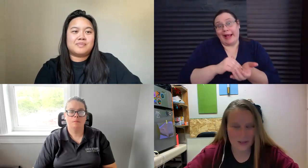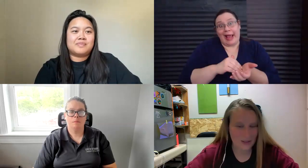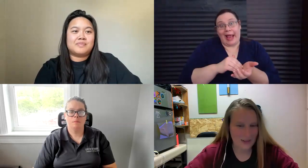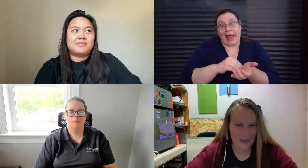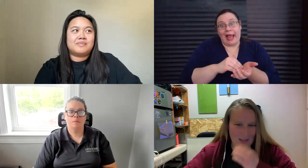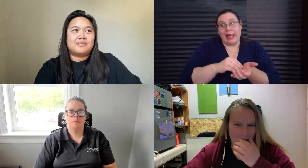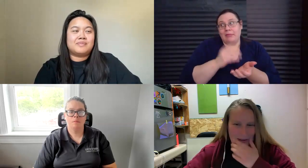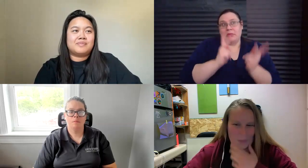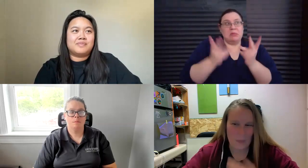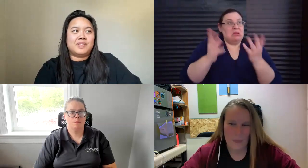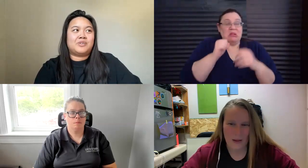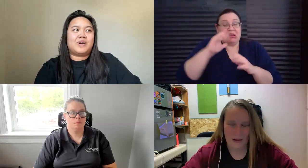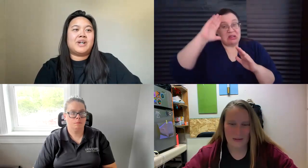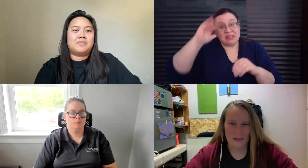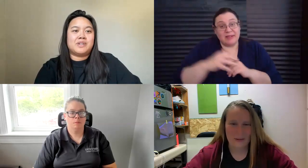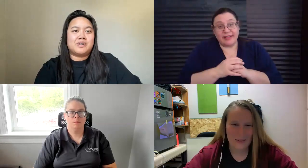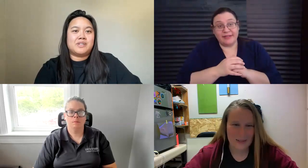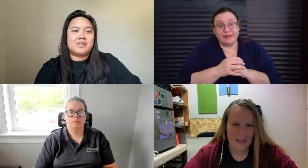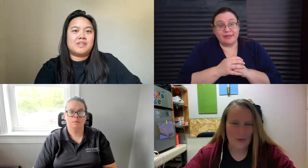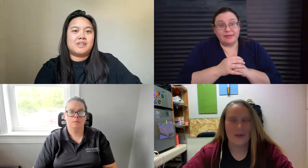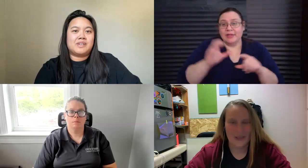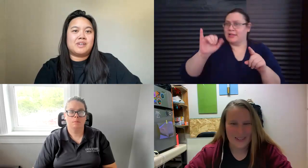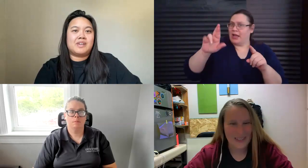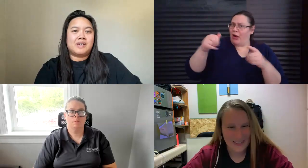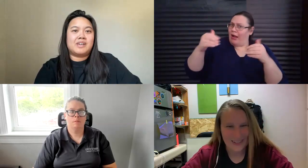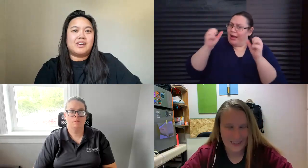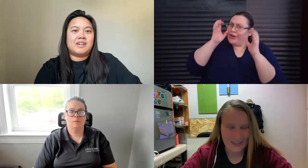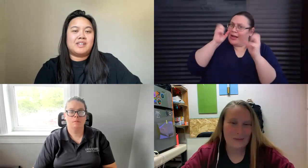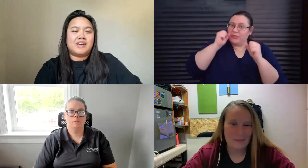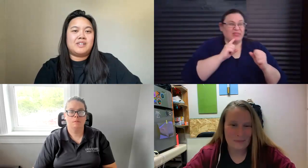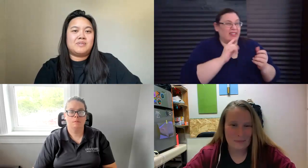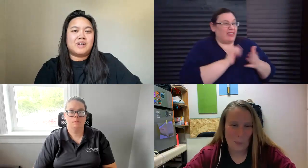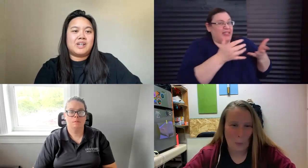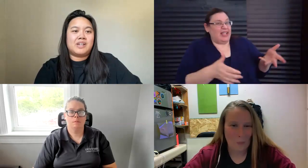Incredible. That's about it. Thank you.